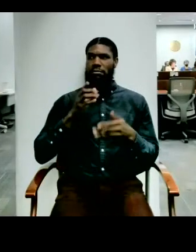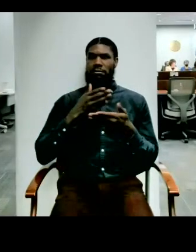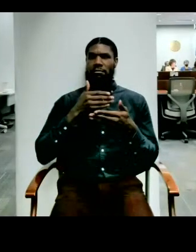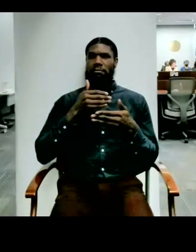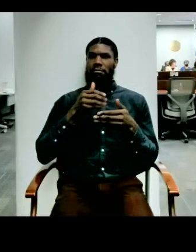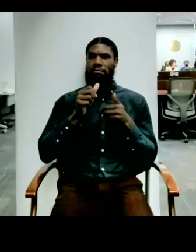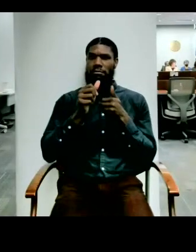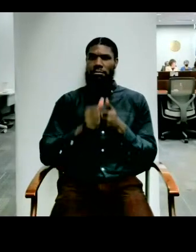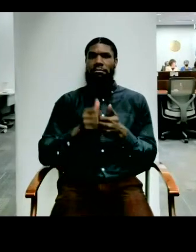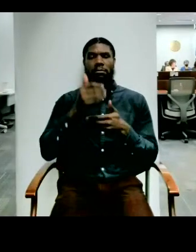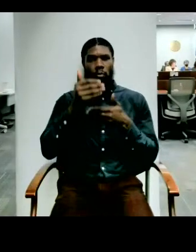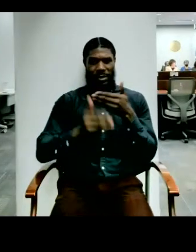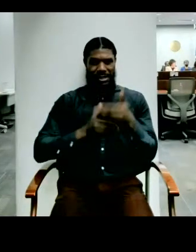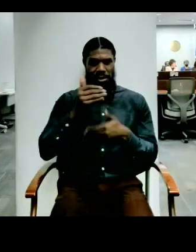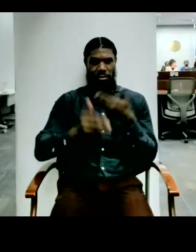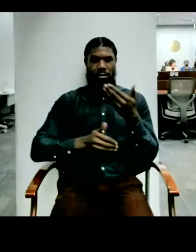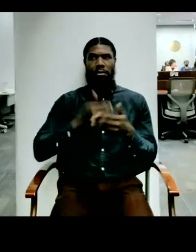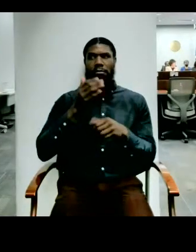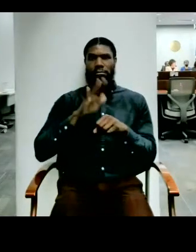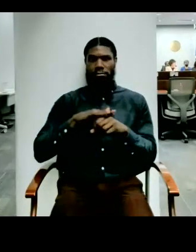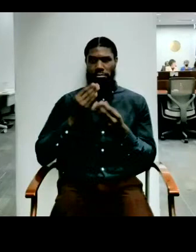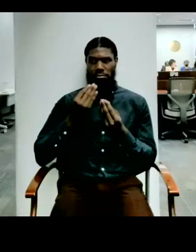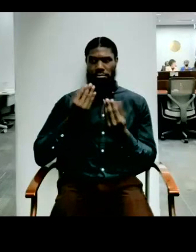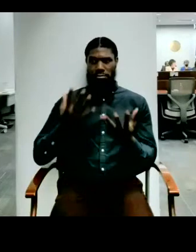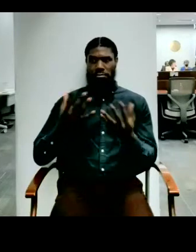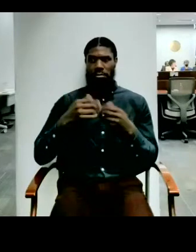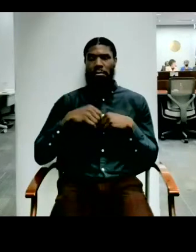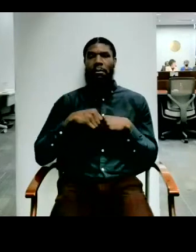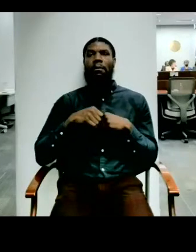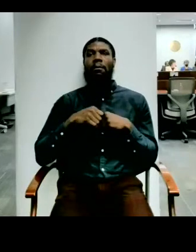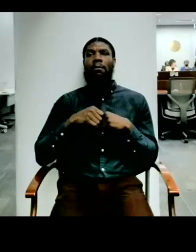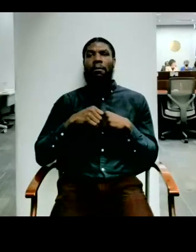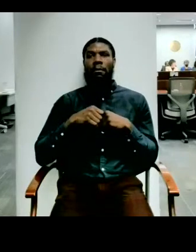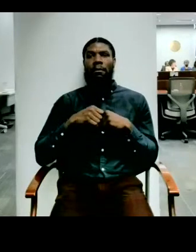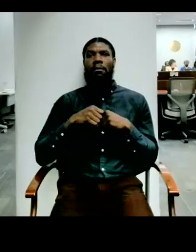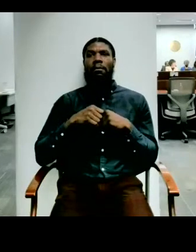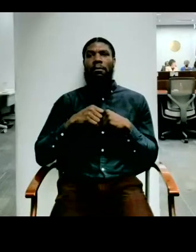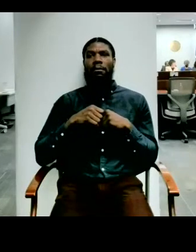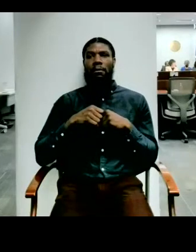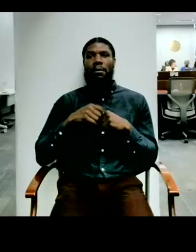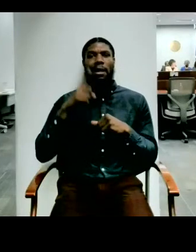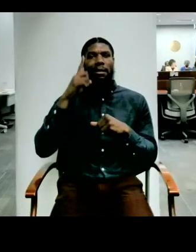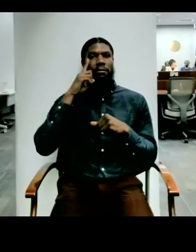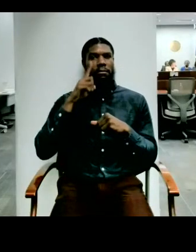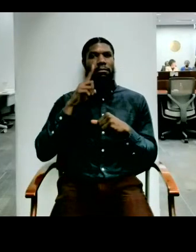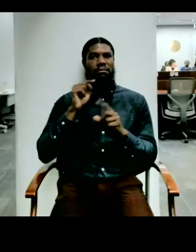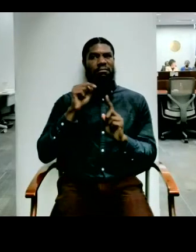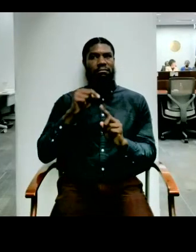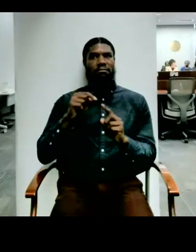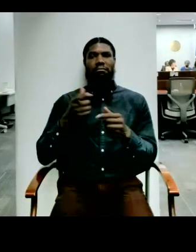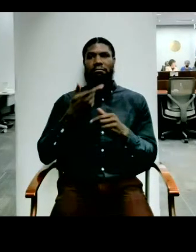I will take that under advisement. I think that is in fact an interesting issue, it is also a very